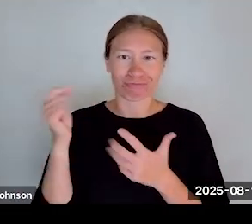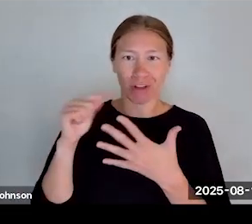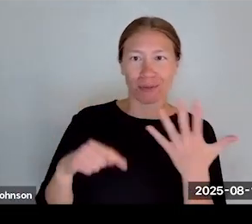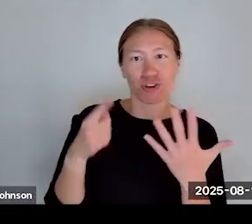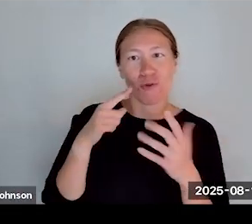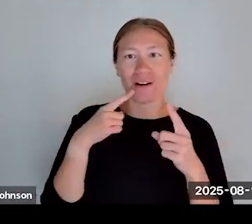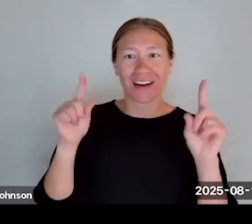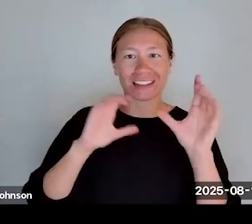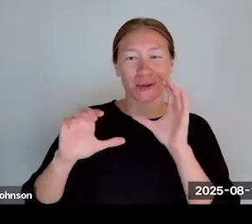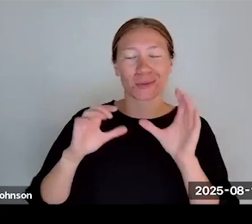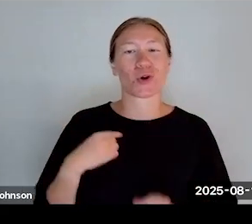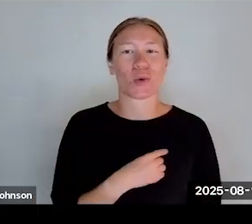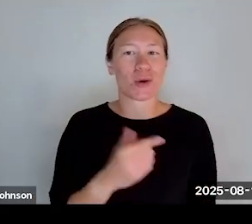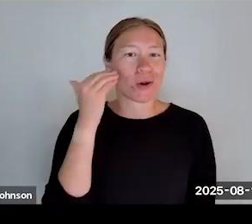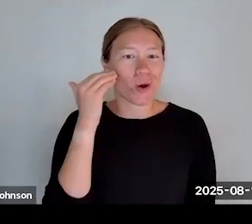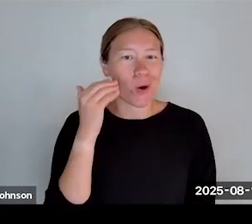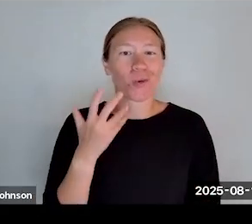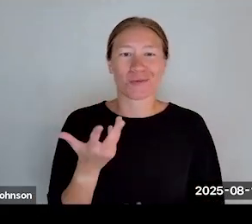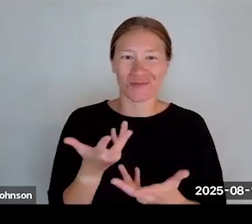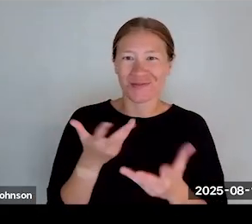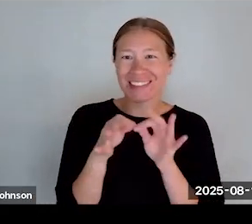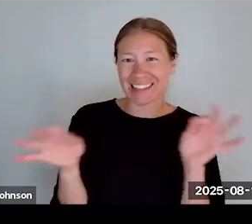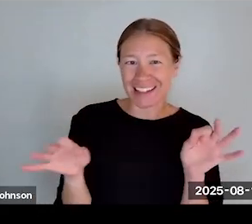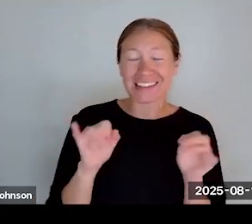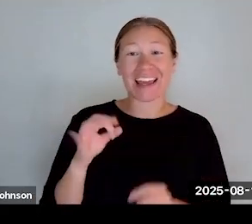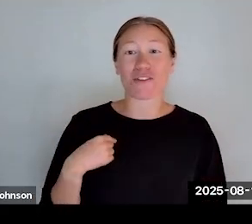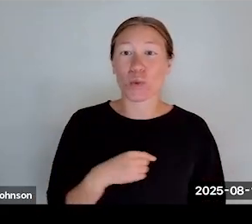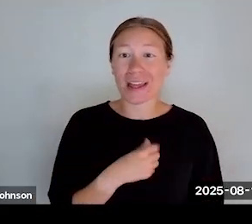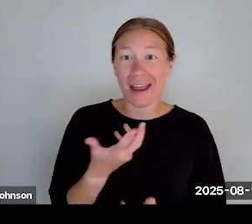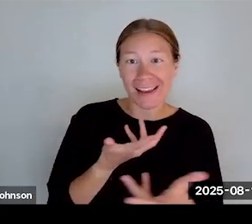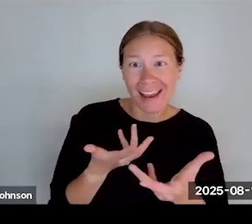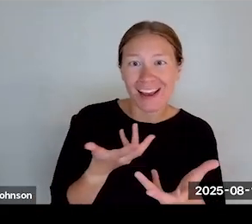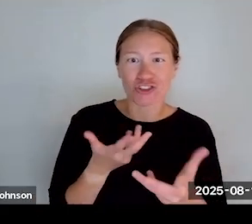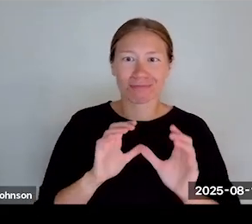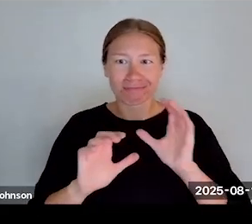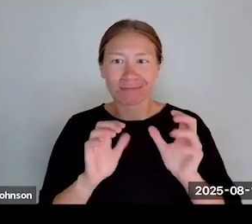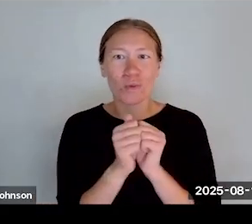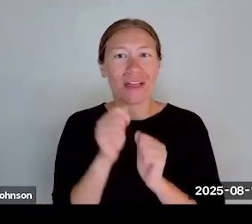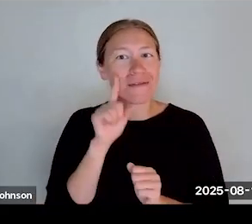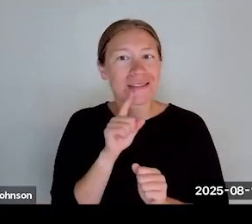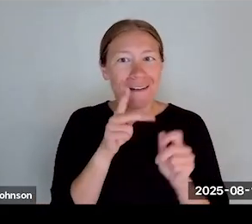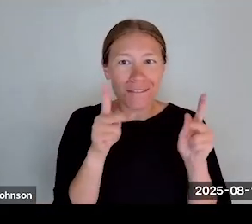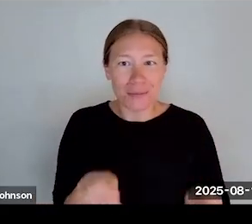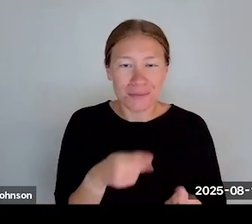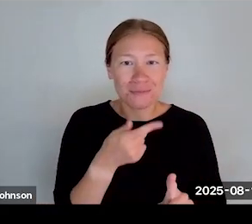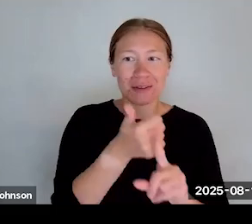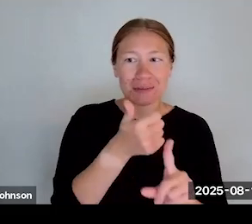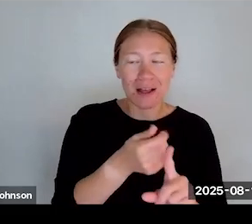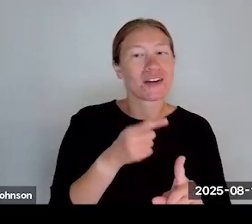we would know that if we were to engage in conversation with a deaf individual and we did not provide any type of effective communication,